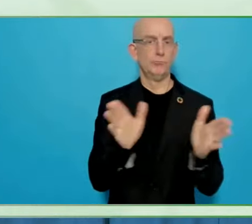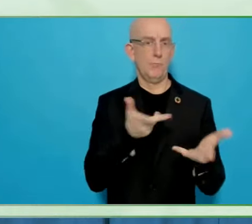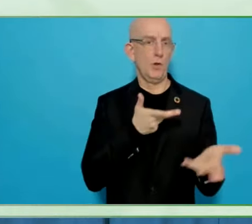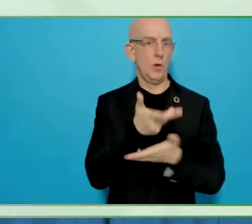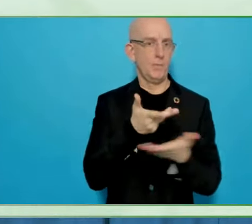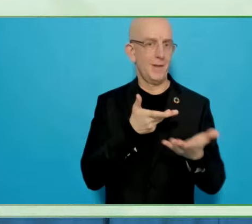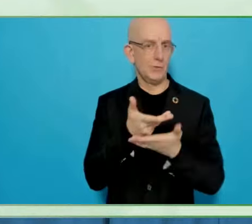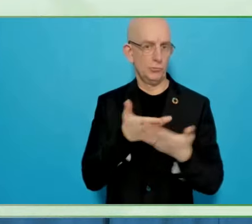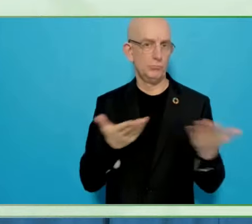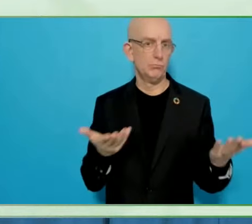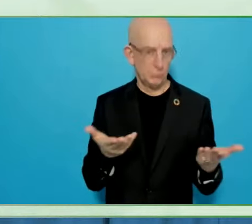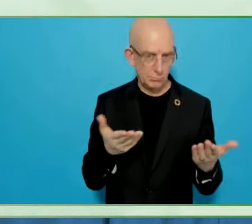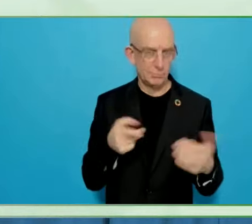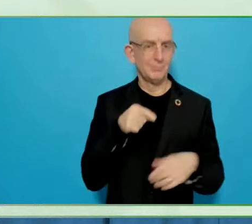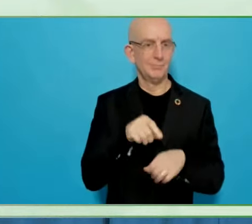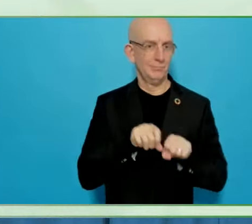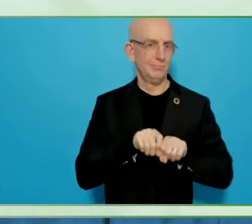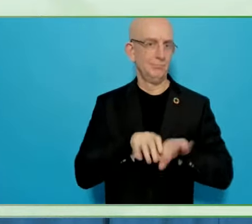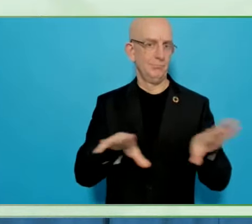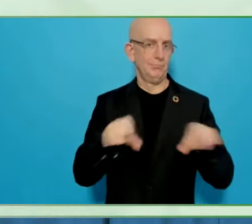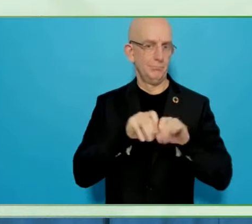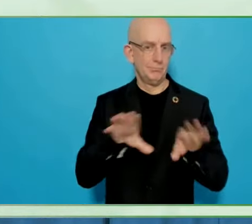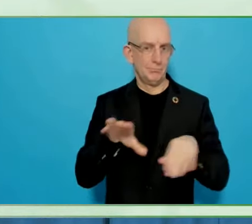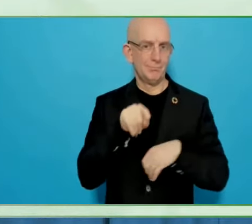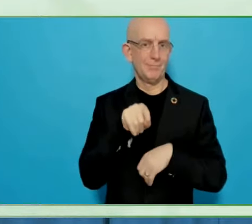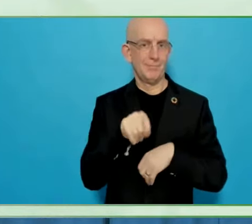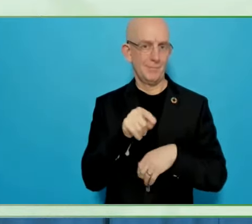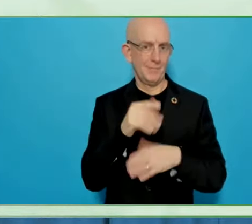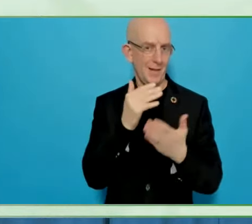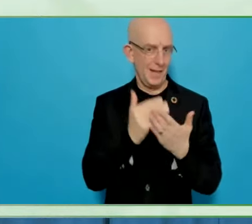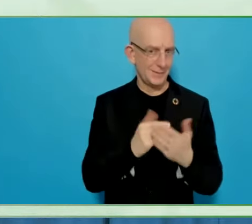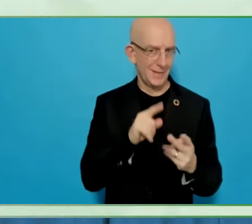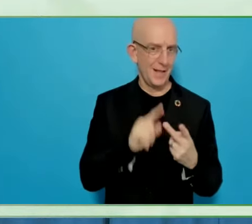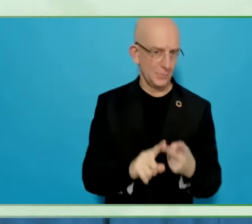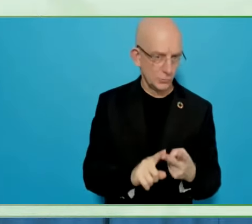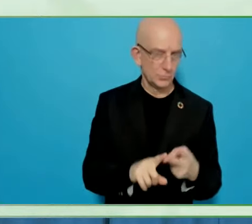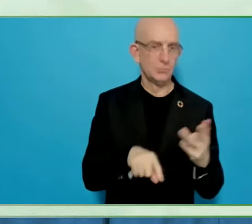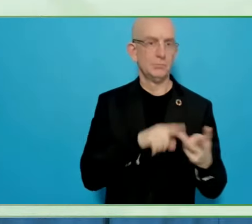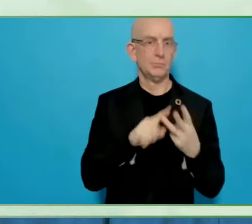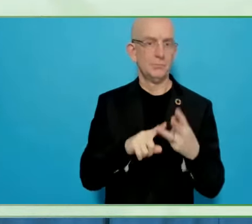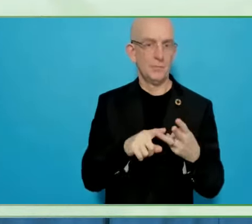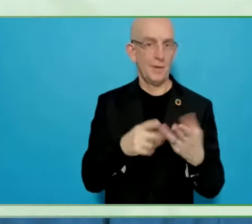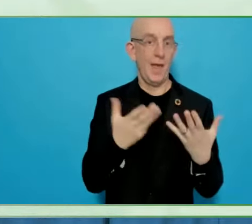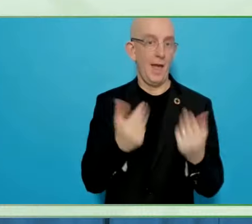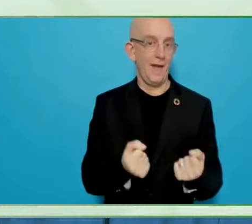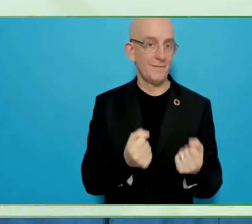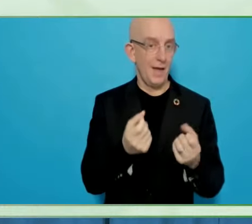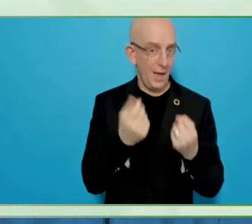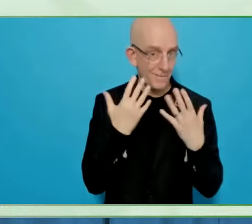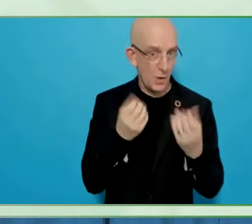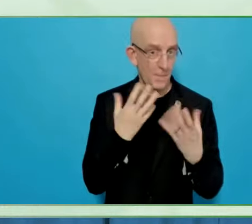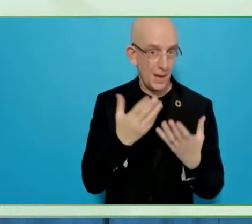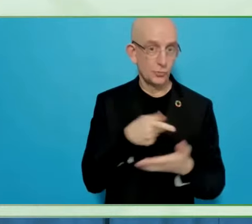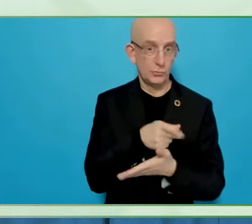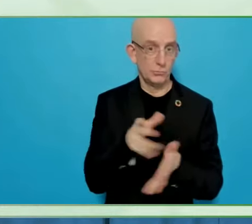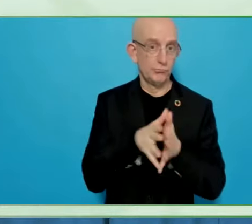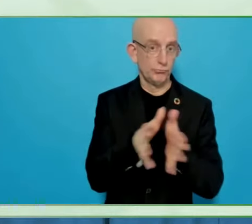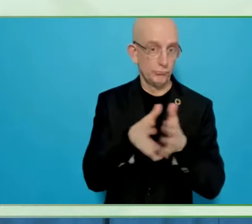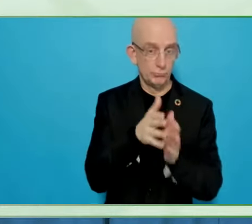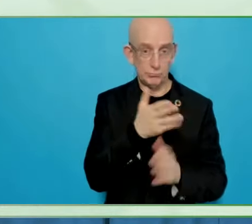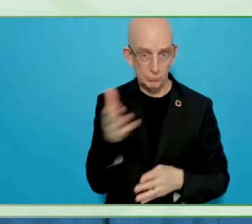going to have a lot of training and other services related, for example